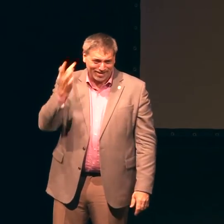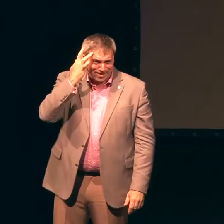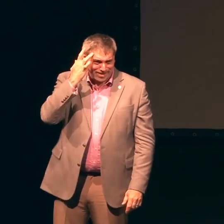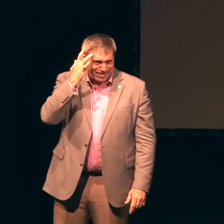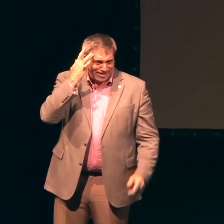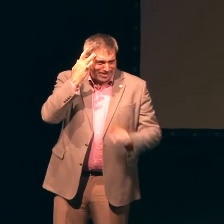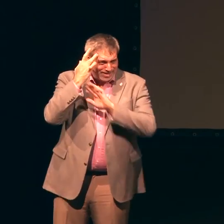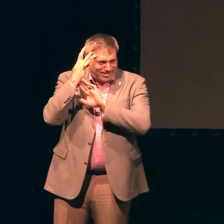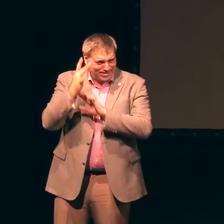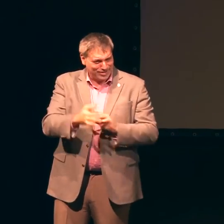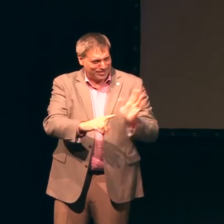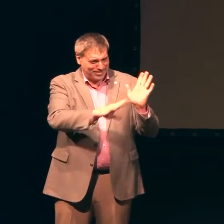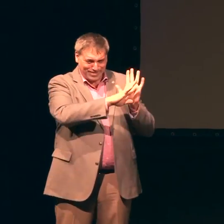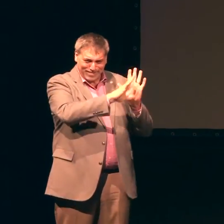Because we're using our hands, of course, to